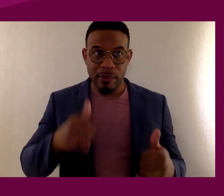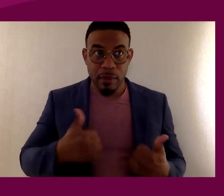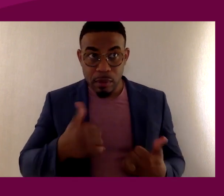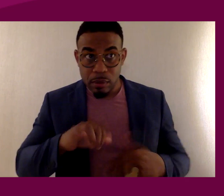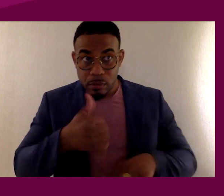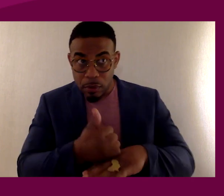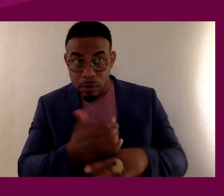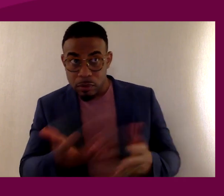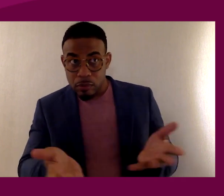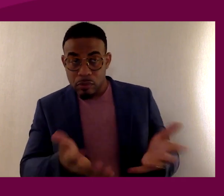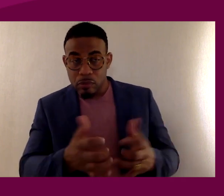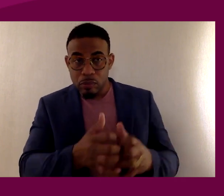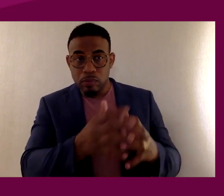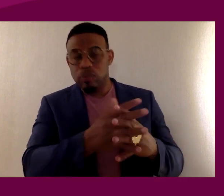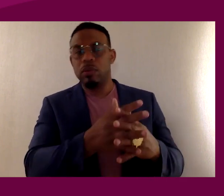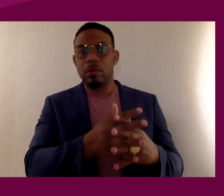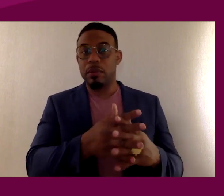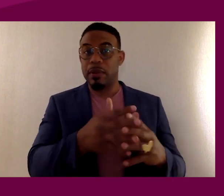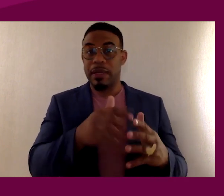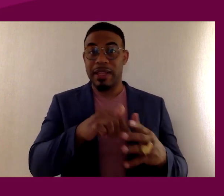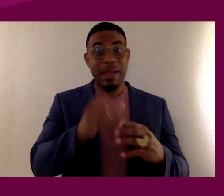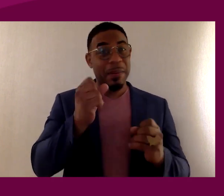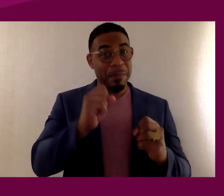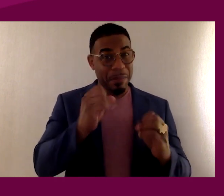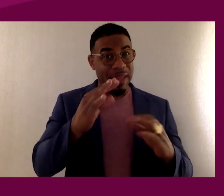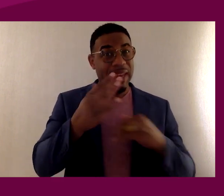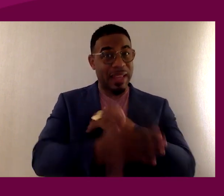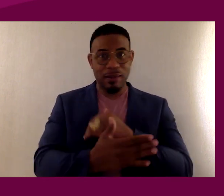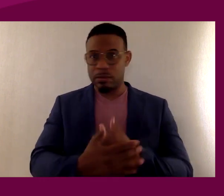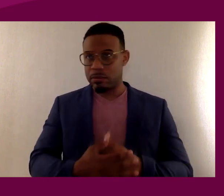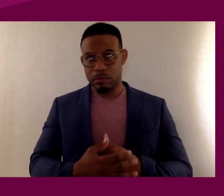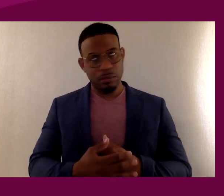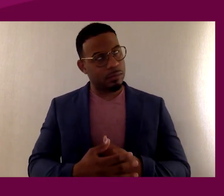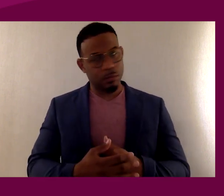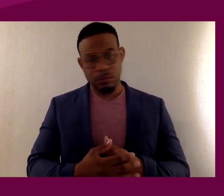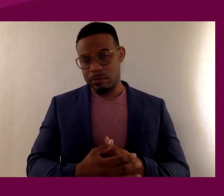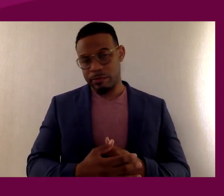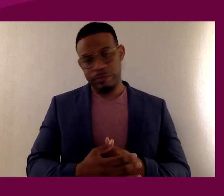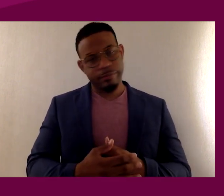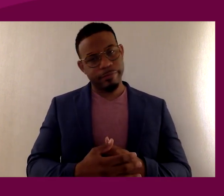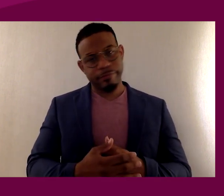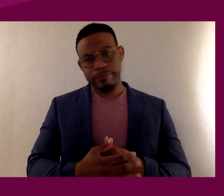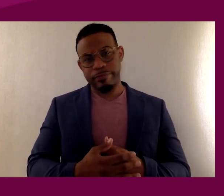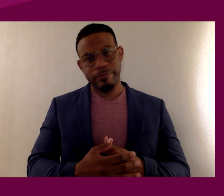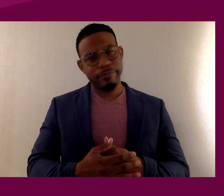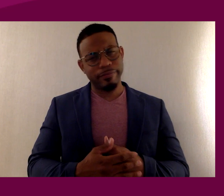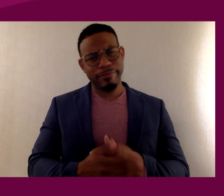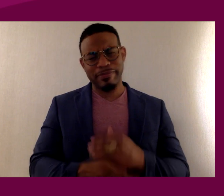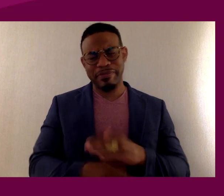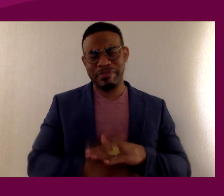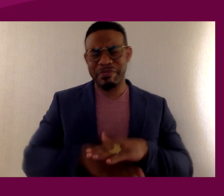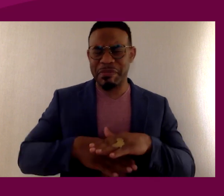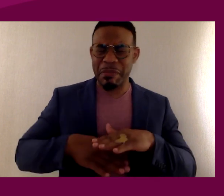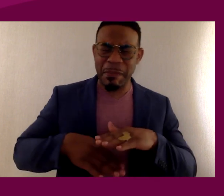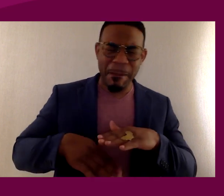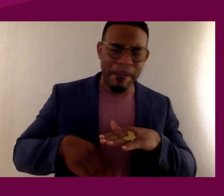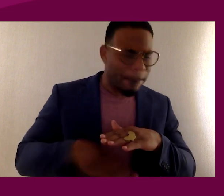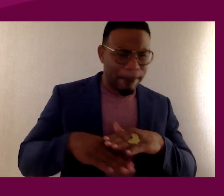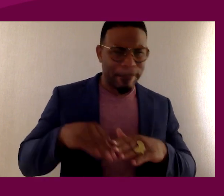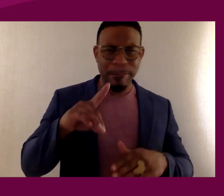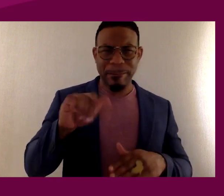organizations if they existed. Because in many of these countries, there were very rudimentary